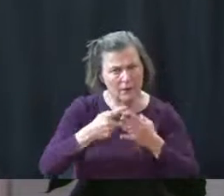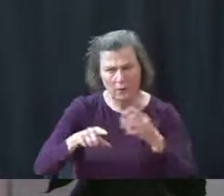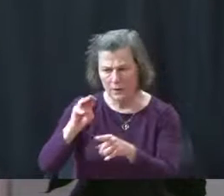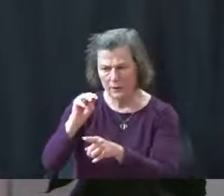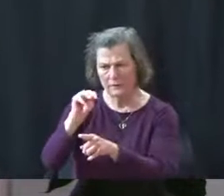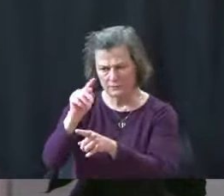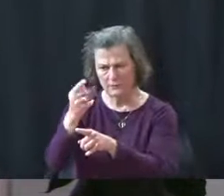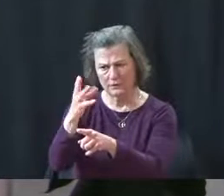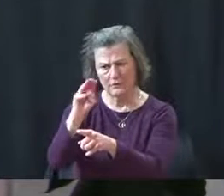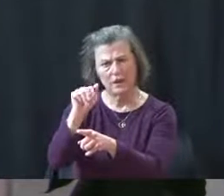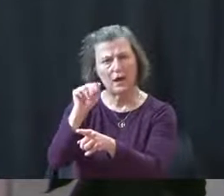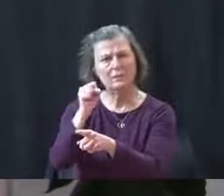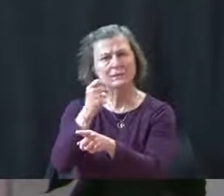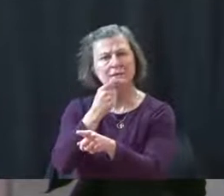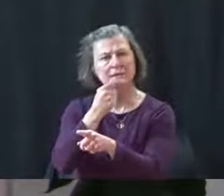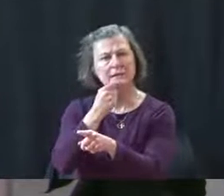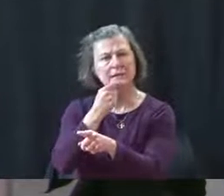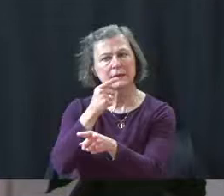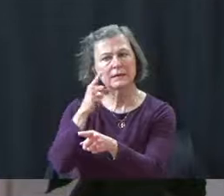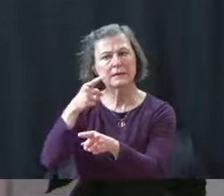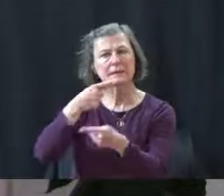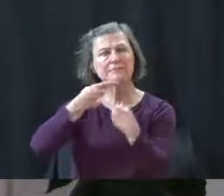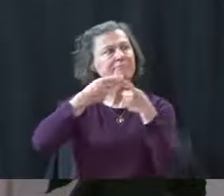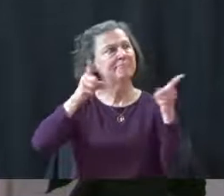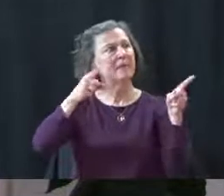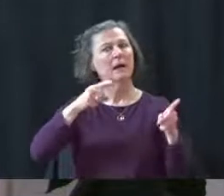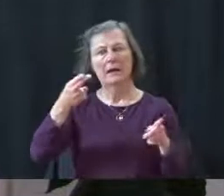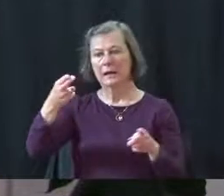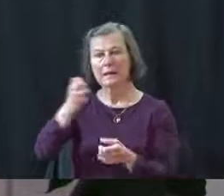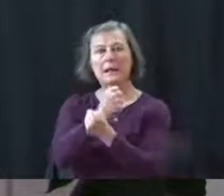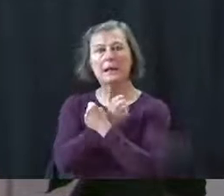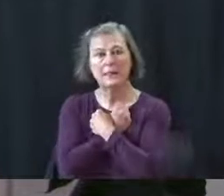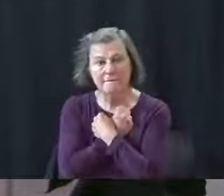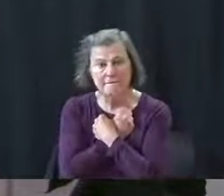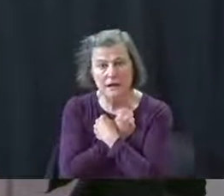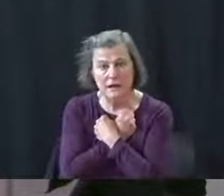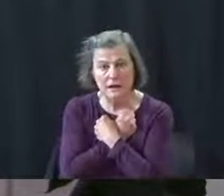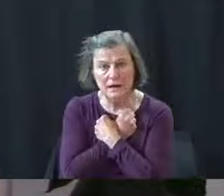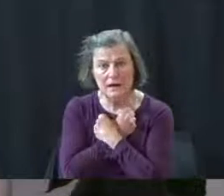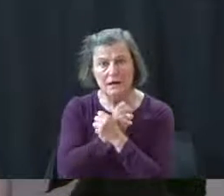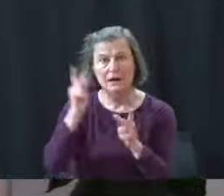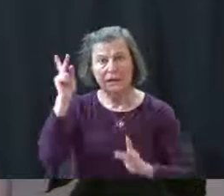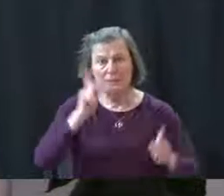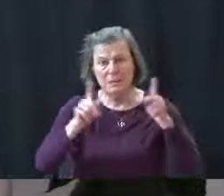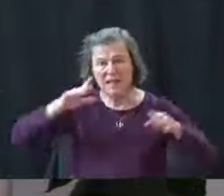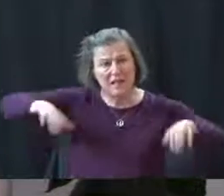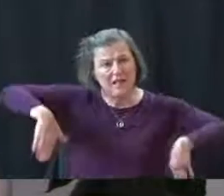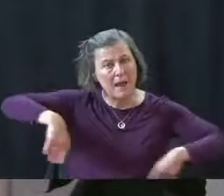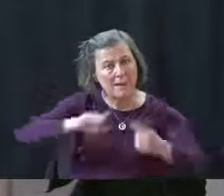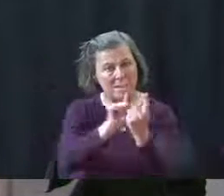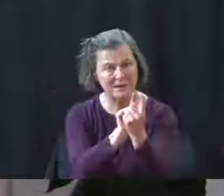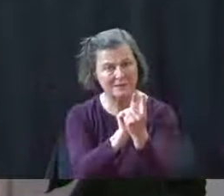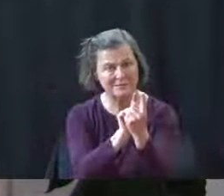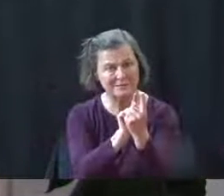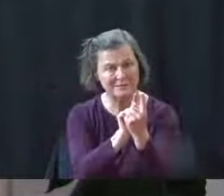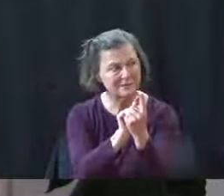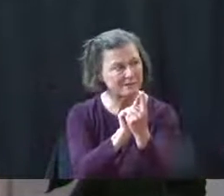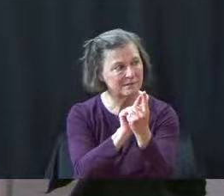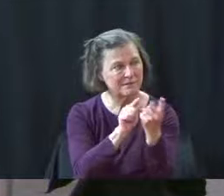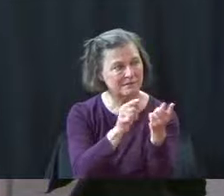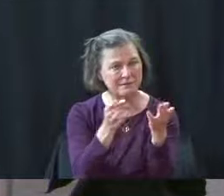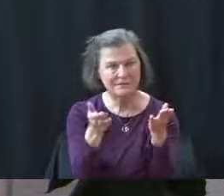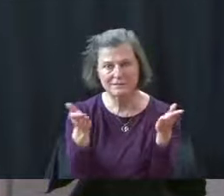He's claiming that he loves people that he hasn't even met, that he hasn't even met.